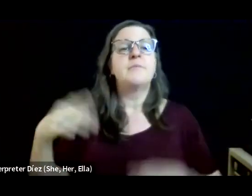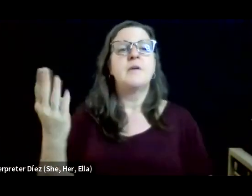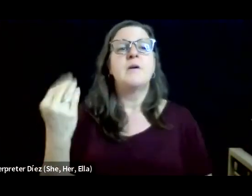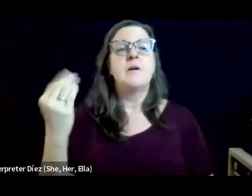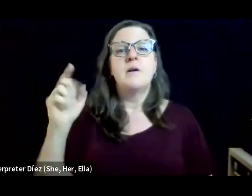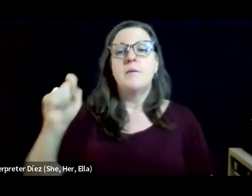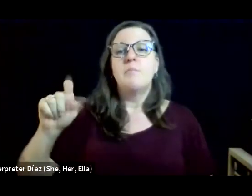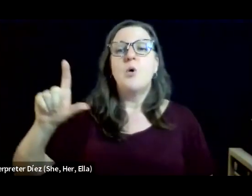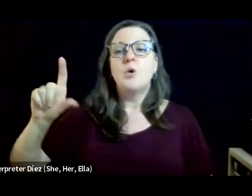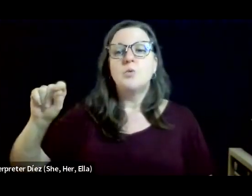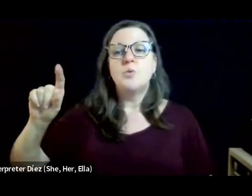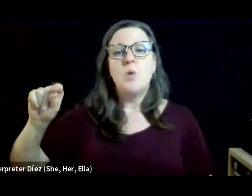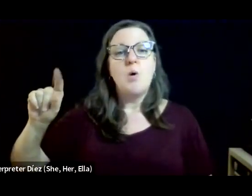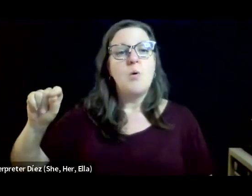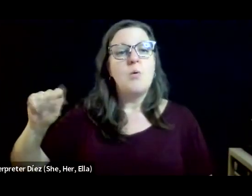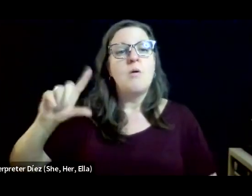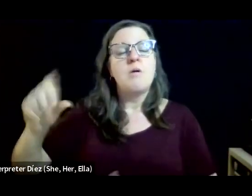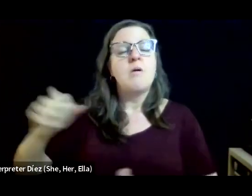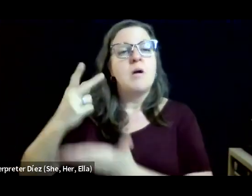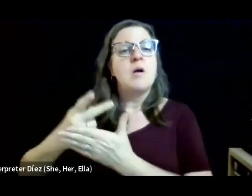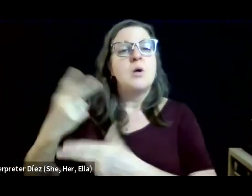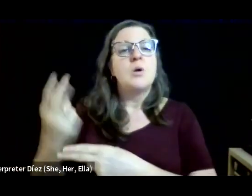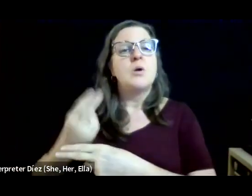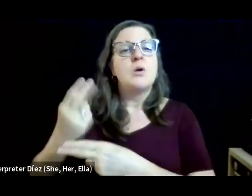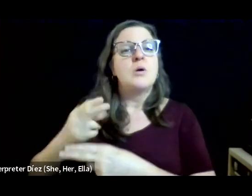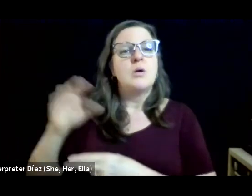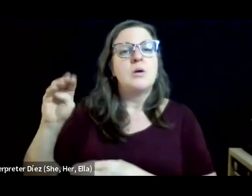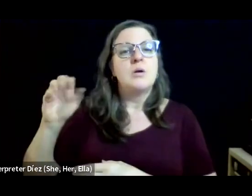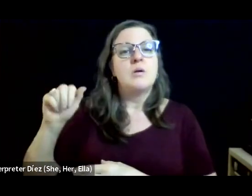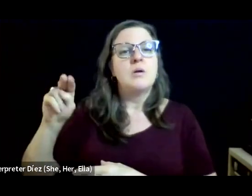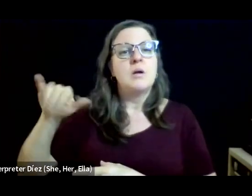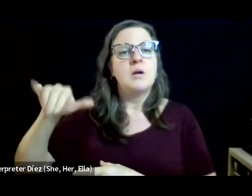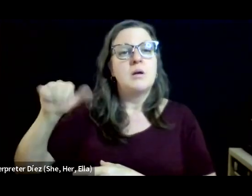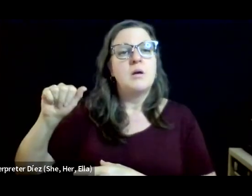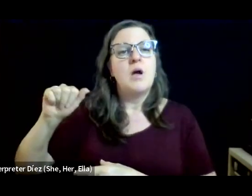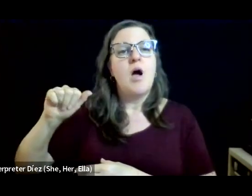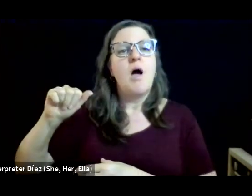Approval to Utilize the OMNIA Partners Public Sector,